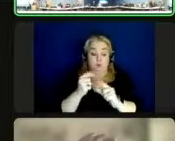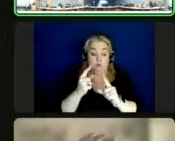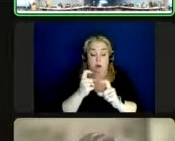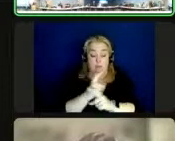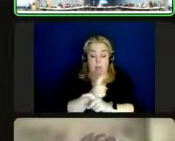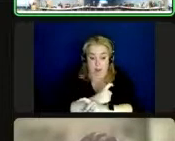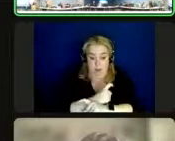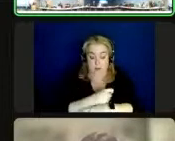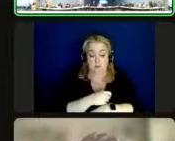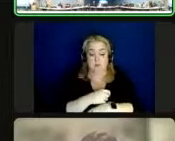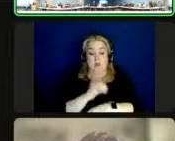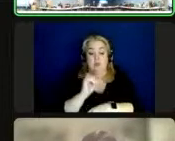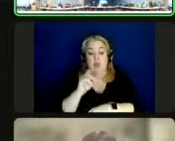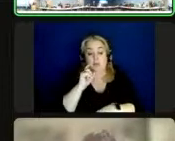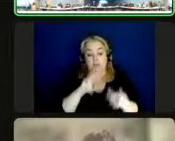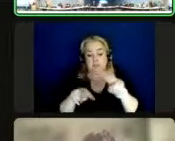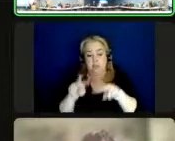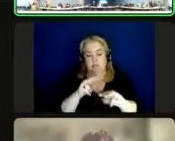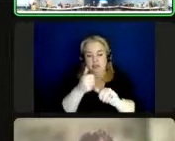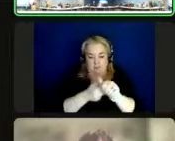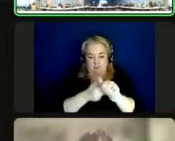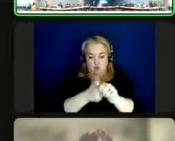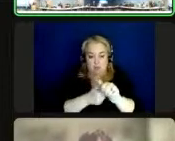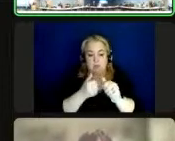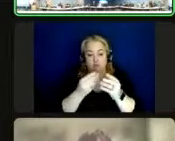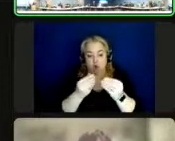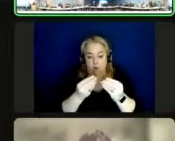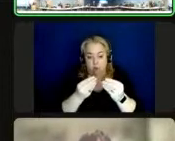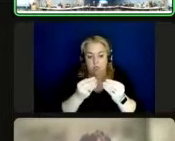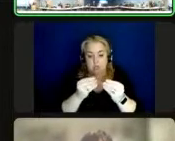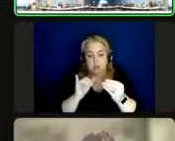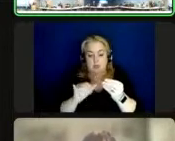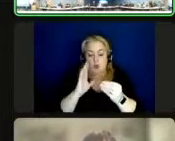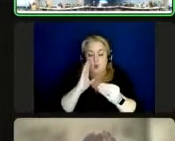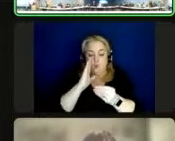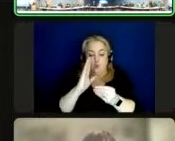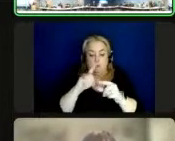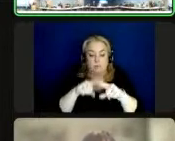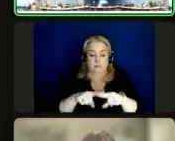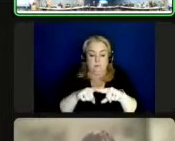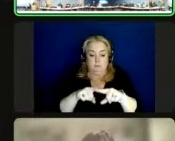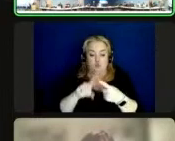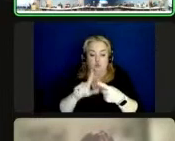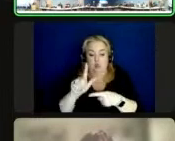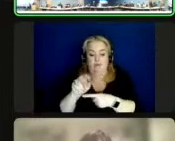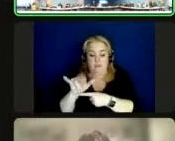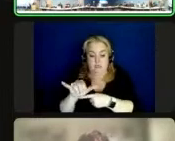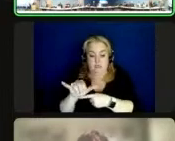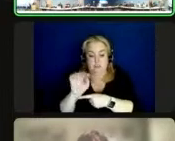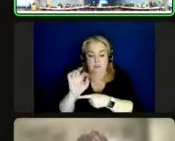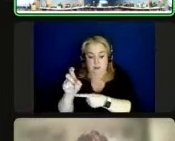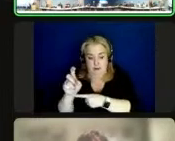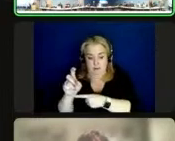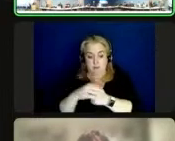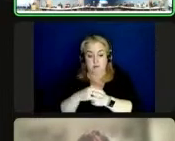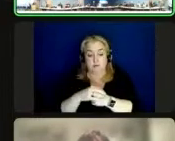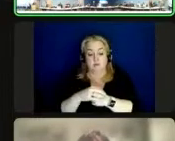PROPERTY TAX REGULATIONS. THE MODEL ITSELF IS